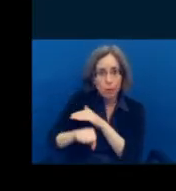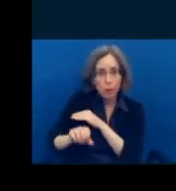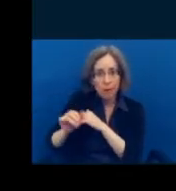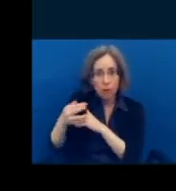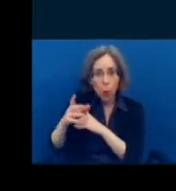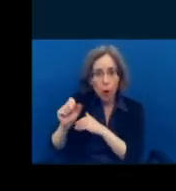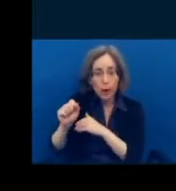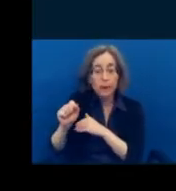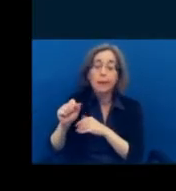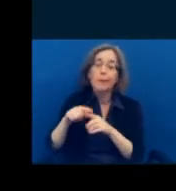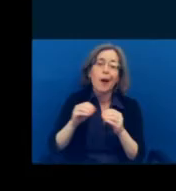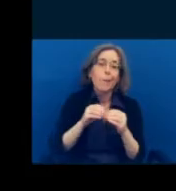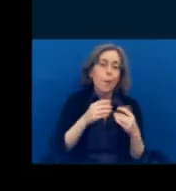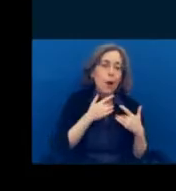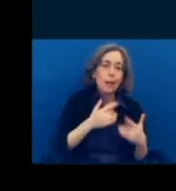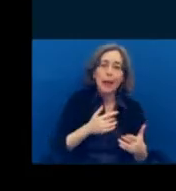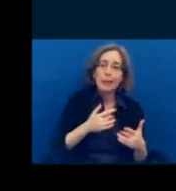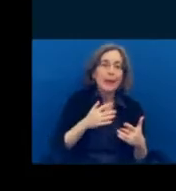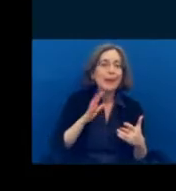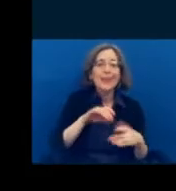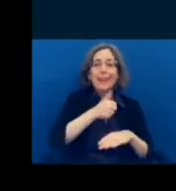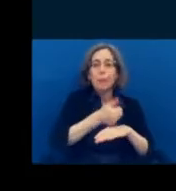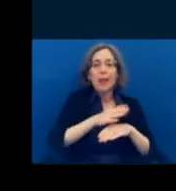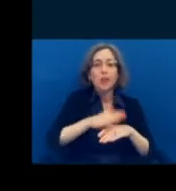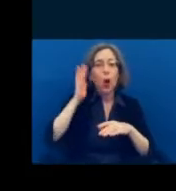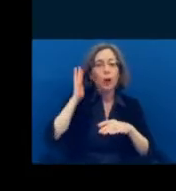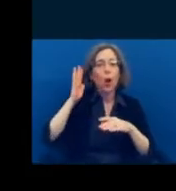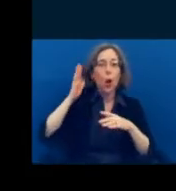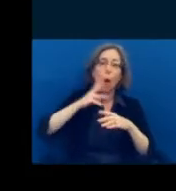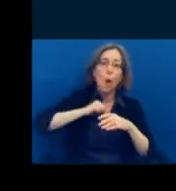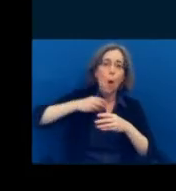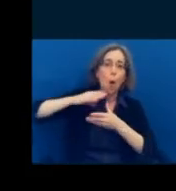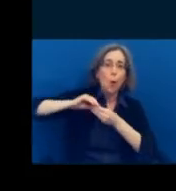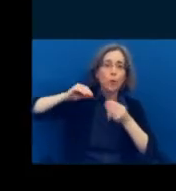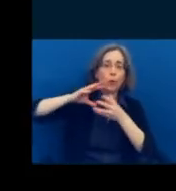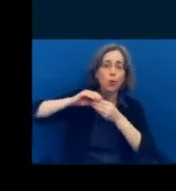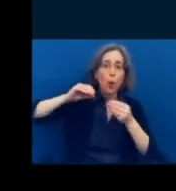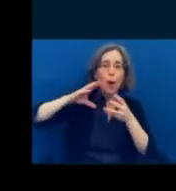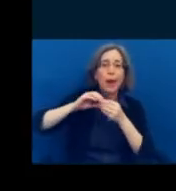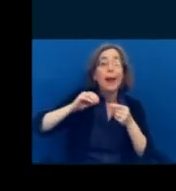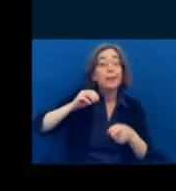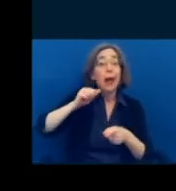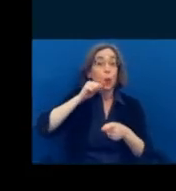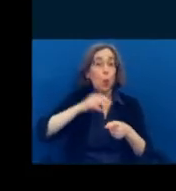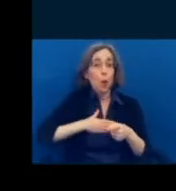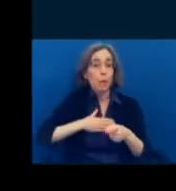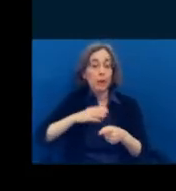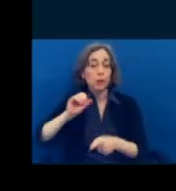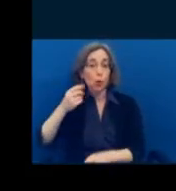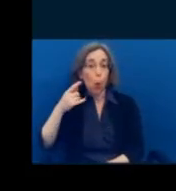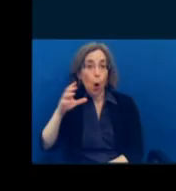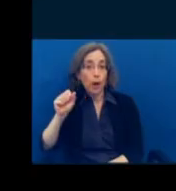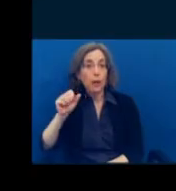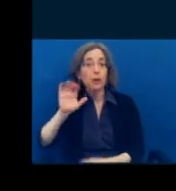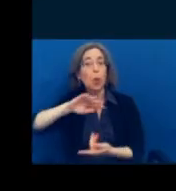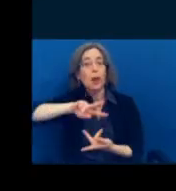HANDED DOWN FROM ANCIENTS THAT WOMENS ORGANS REMEMBER WERE HOMOLOGUES, OF THE